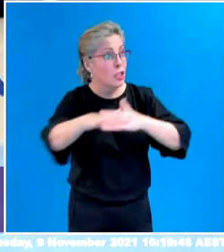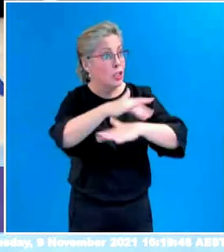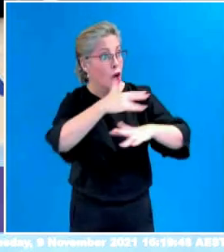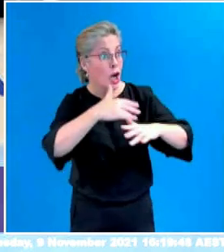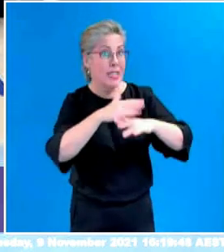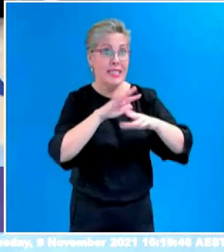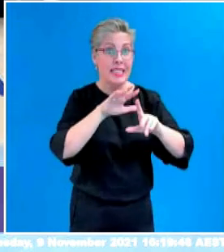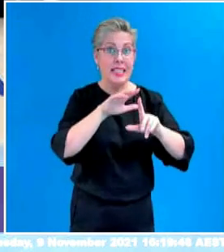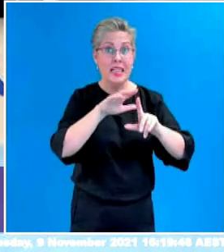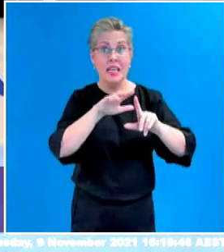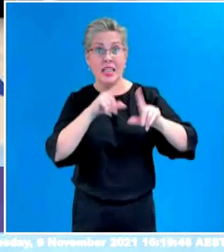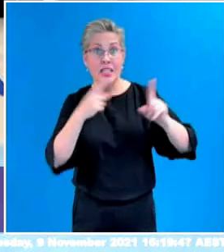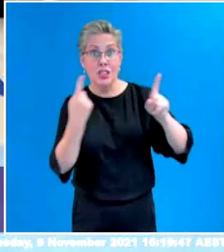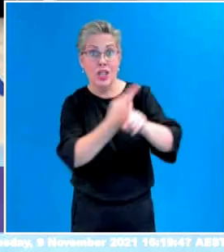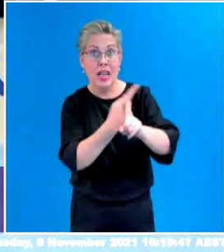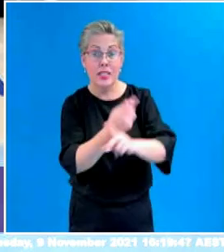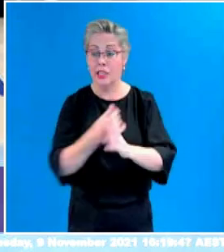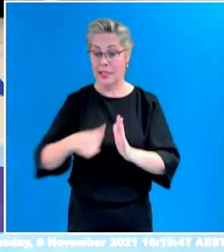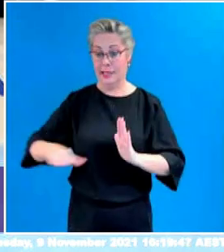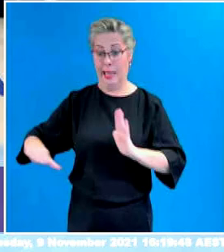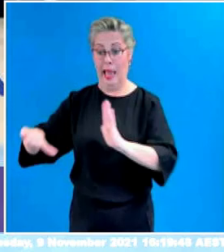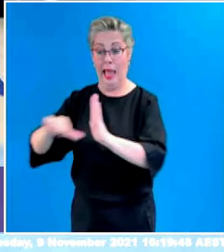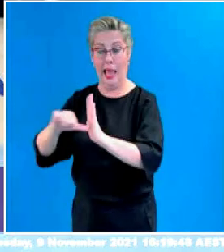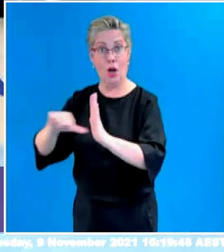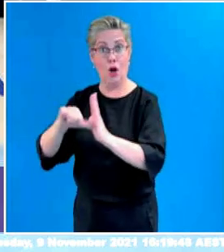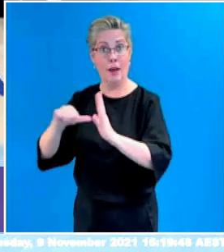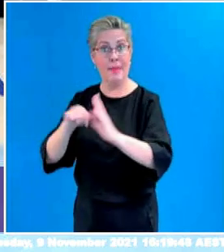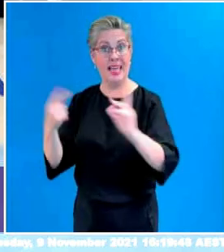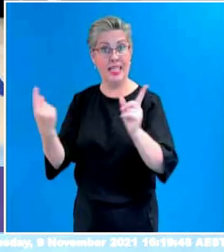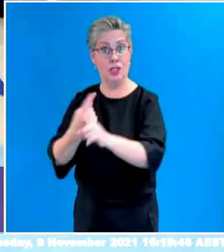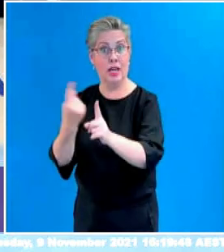then we need to make sure that the protections or the services, or the